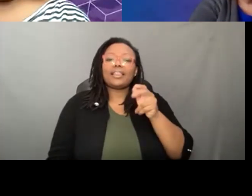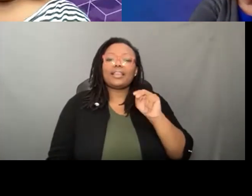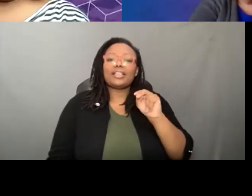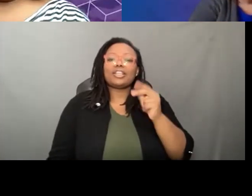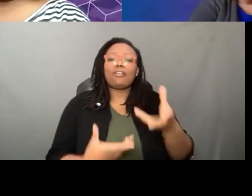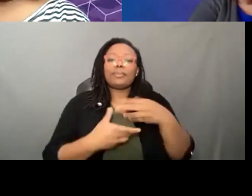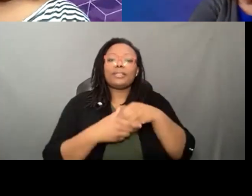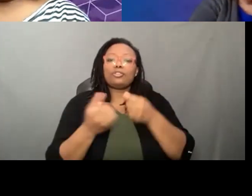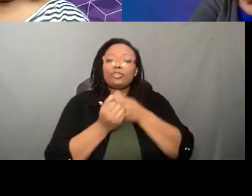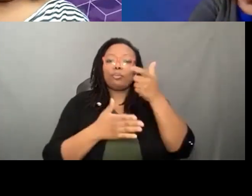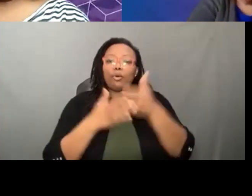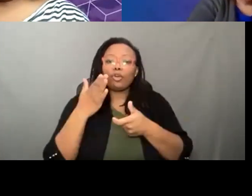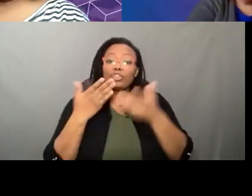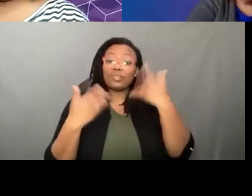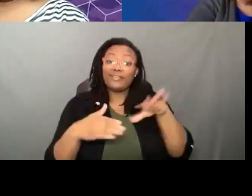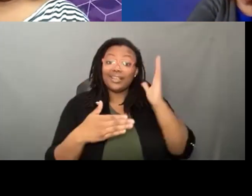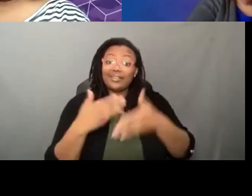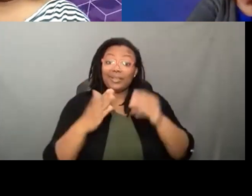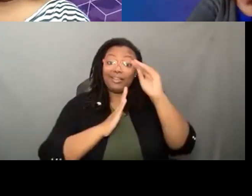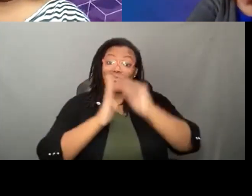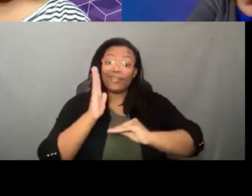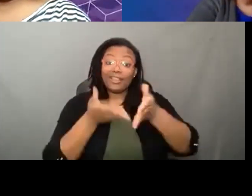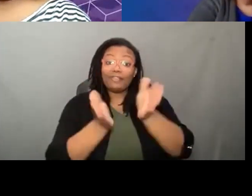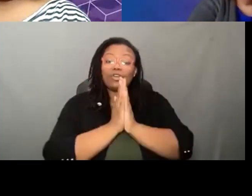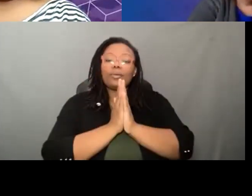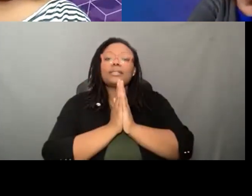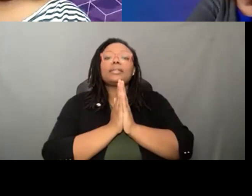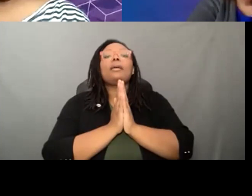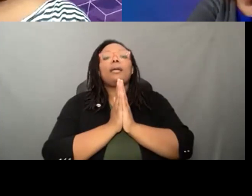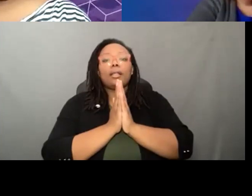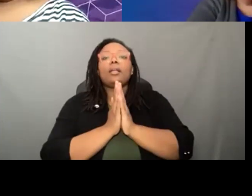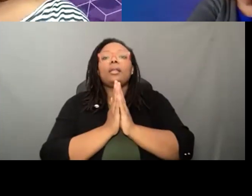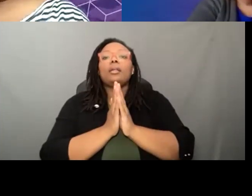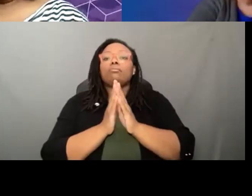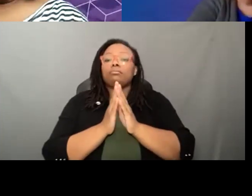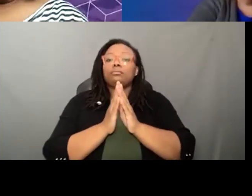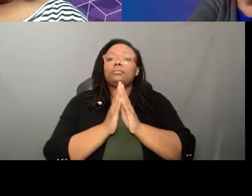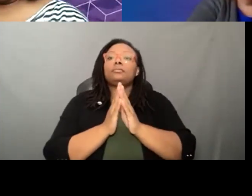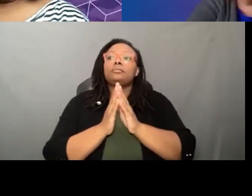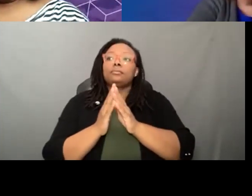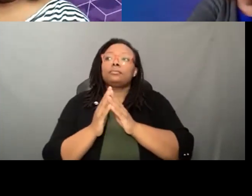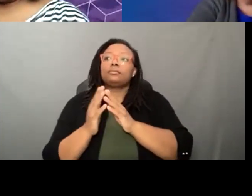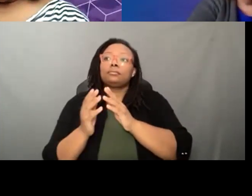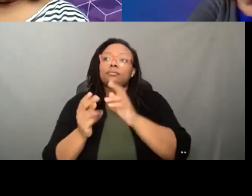And once that's completed by the institution, it's then funneled to the NSF program officer,